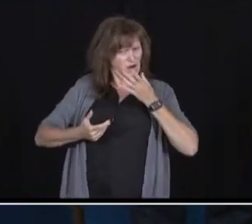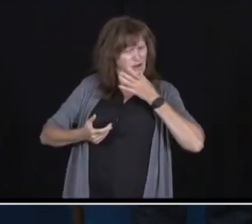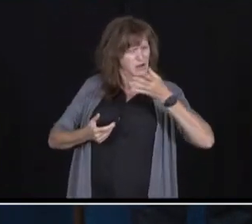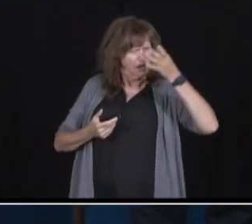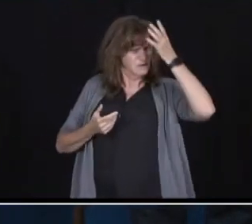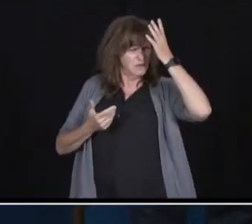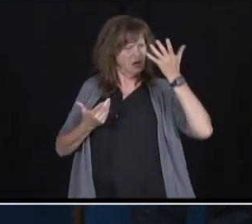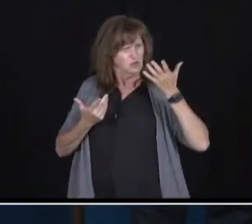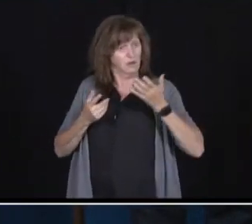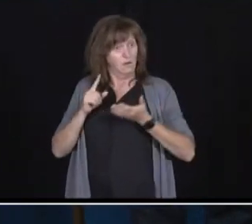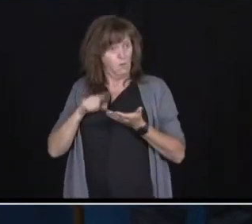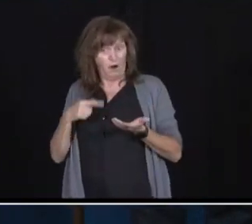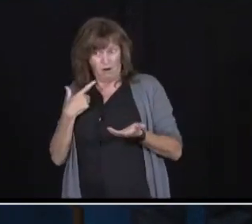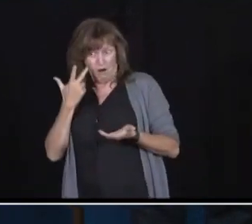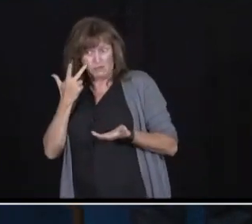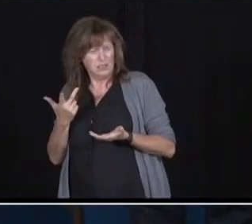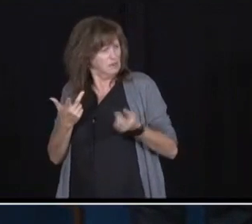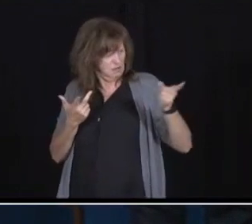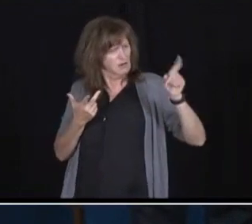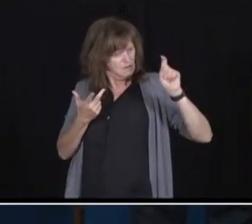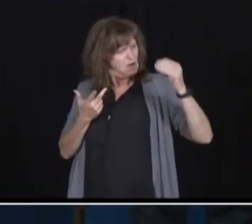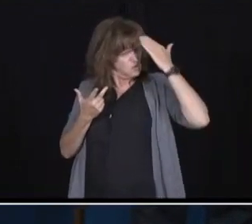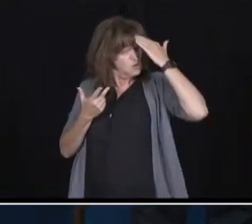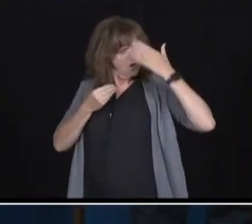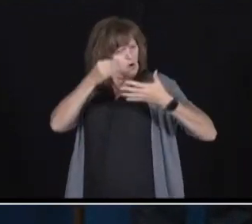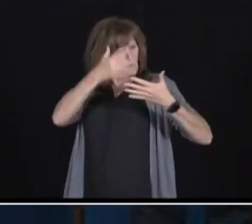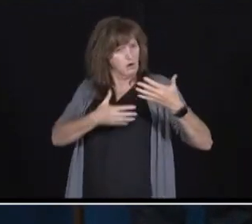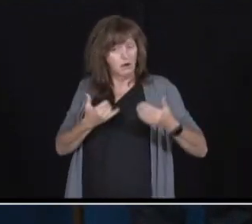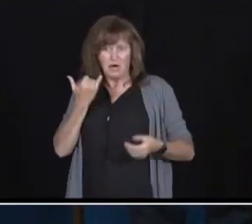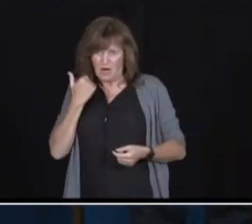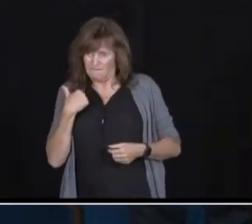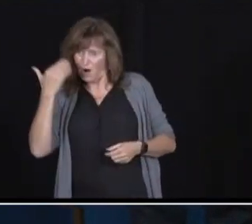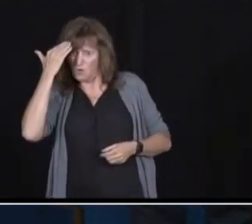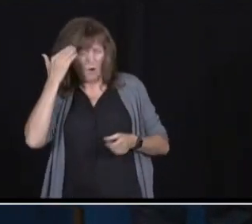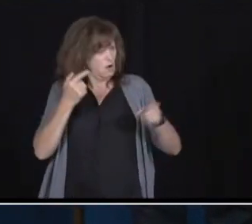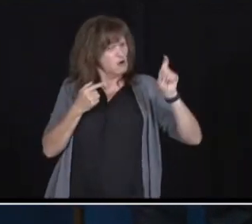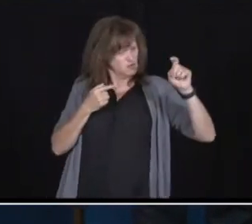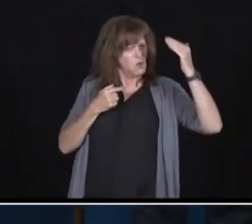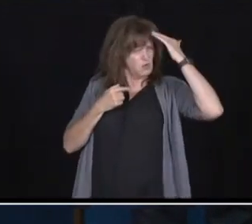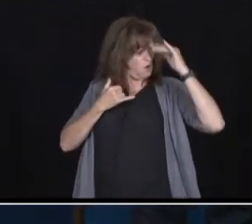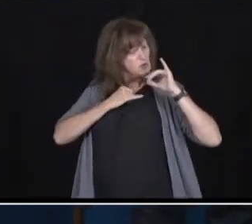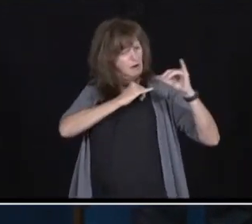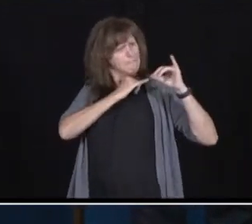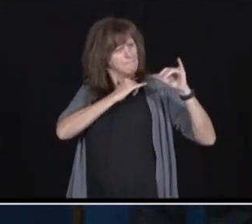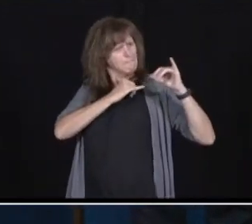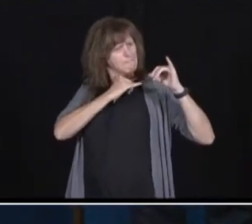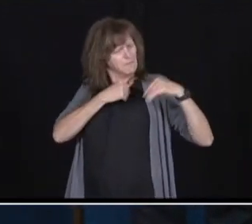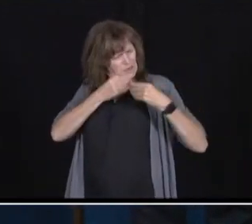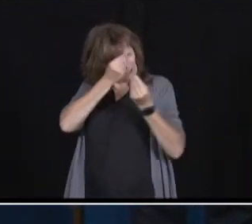the same information I see. You deserve to know what I know. And to know